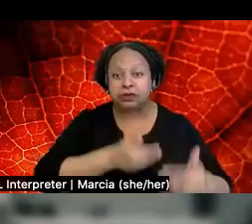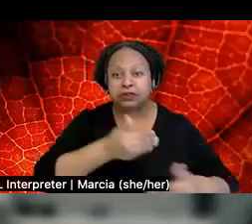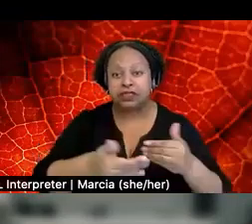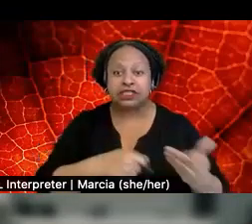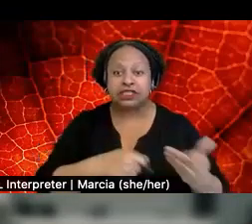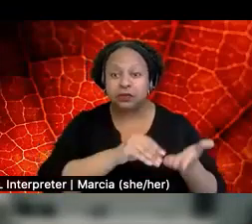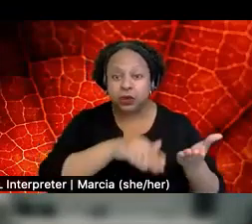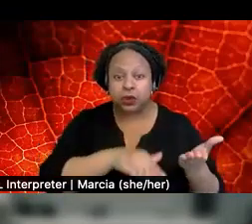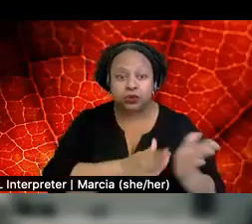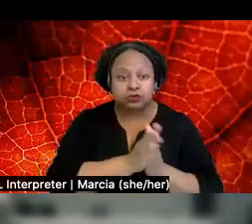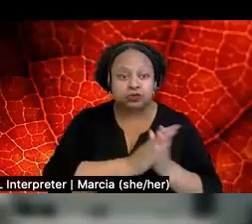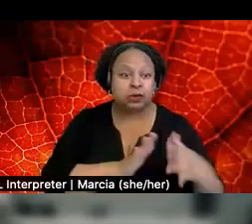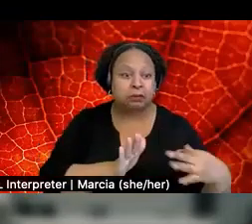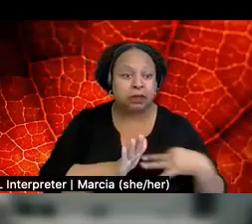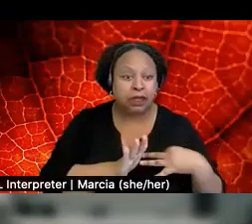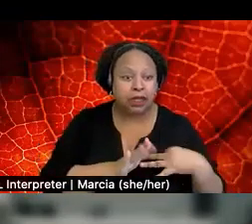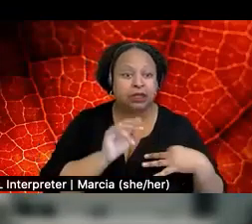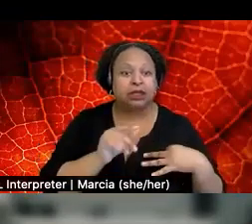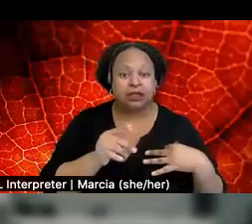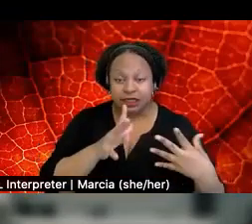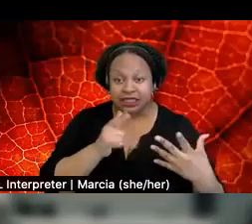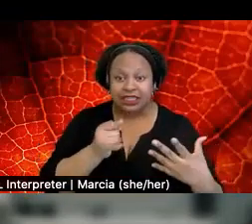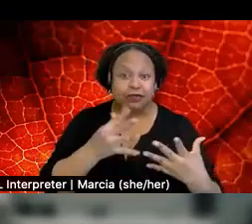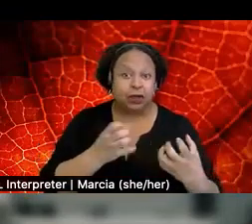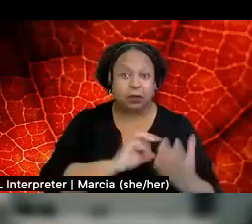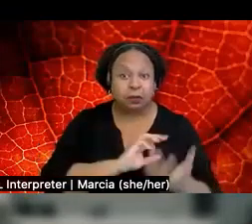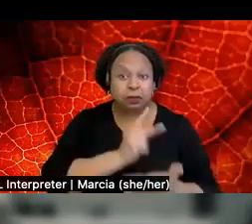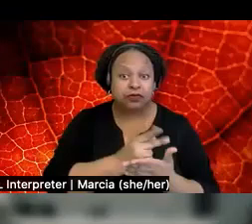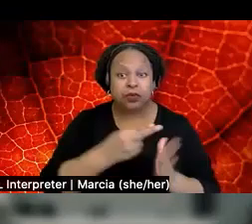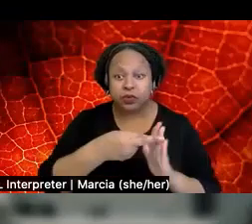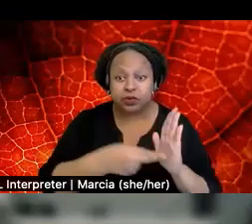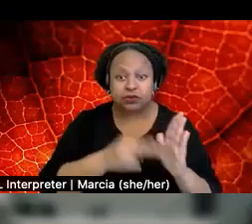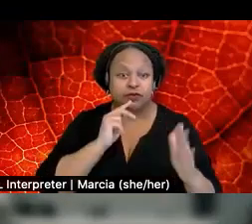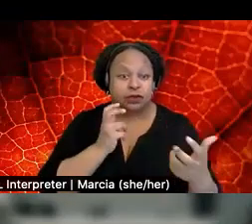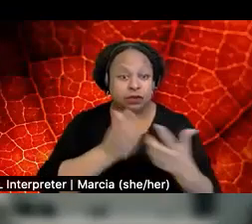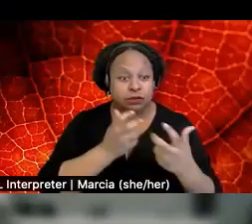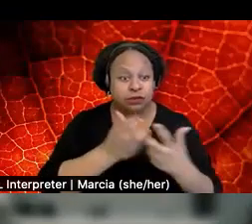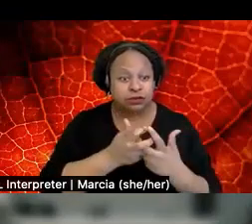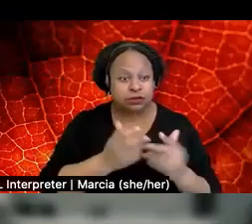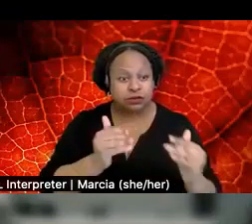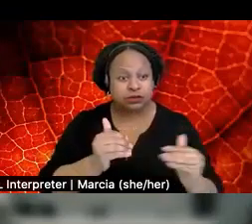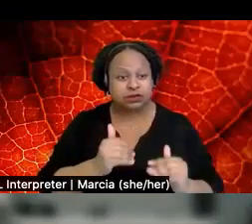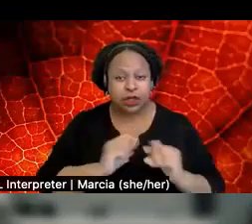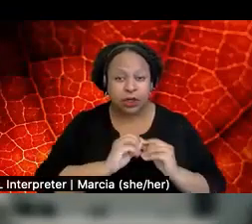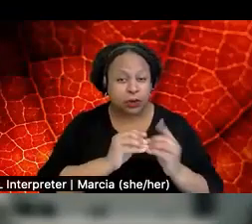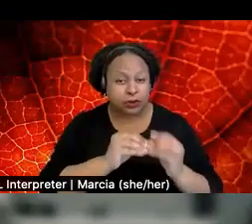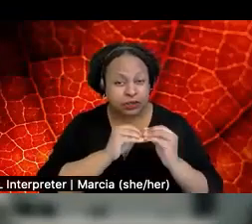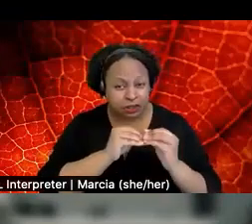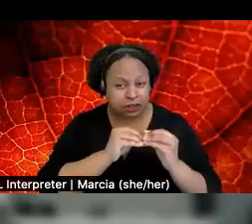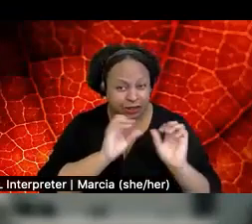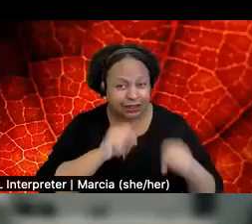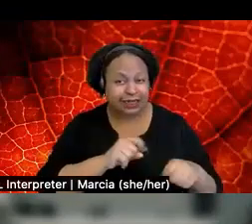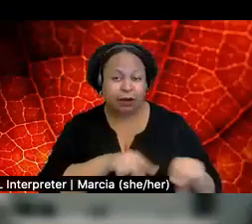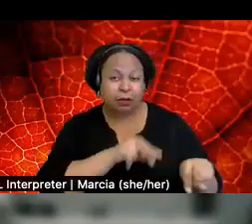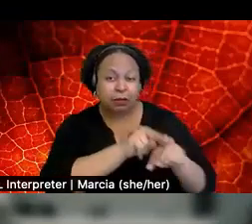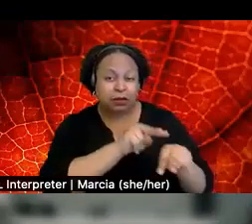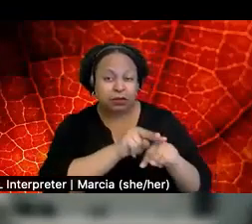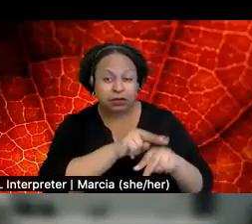When we’re going to approve for accommodations. If these are negotiable how they're monitored over time, how requests should be vetted.